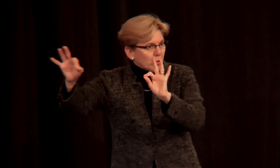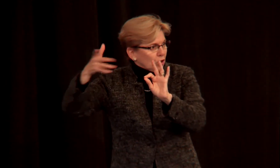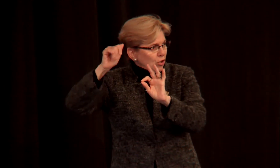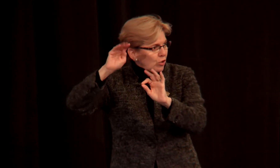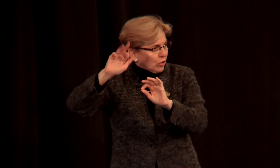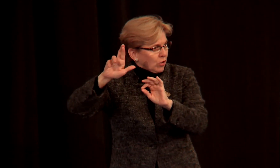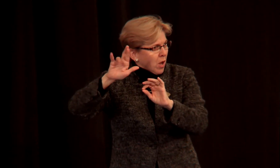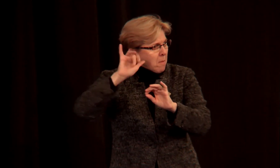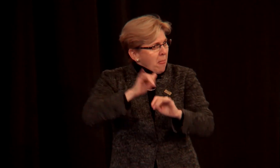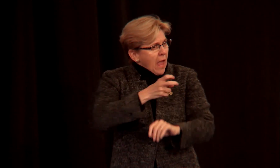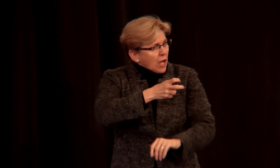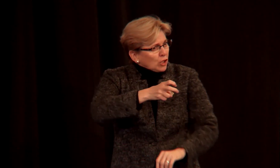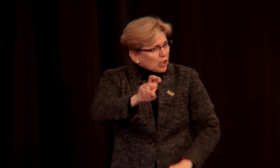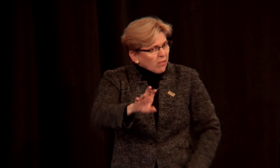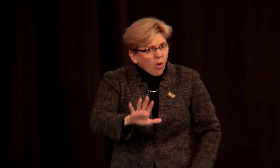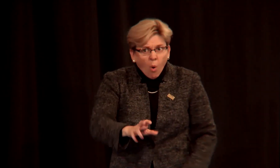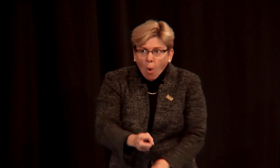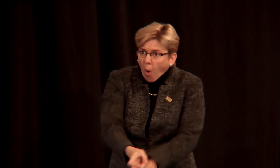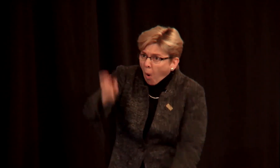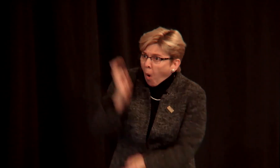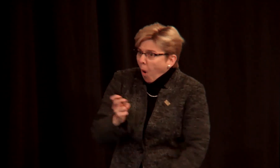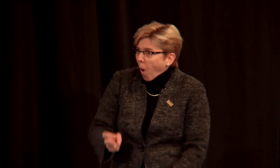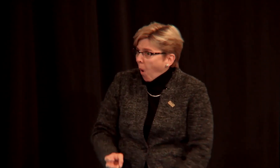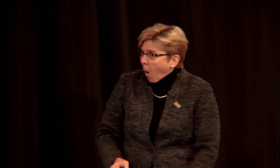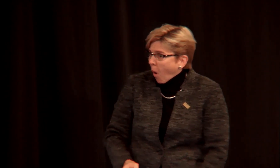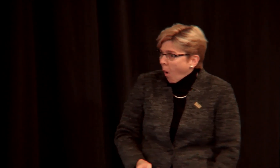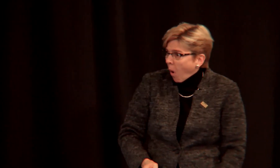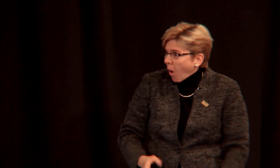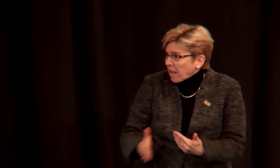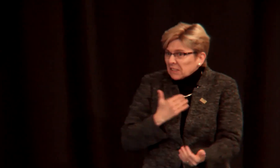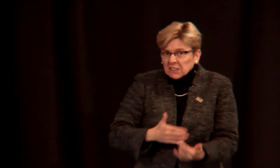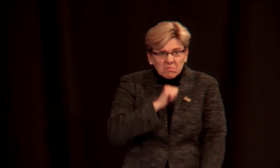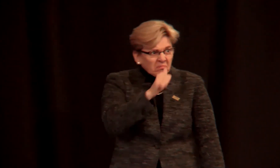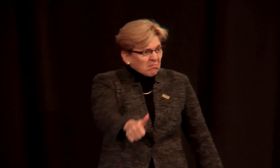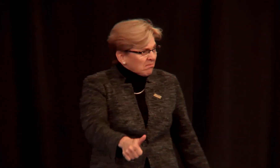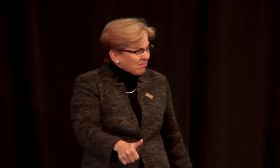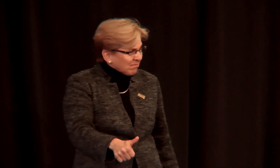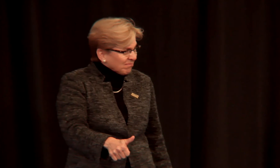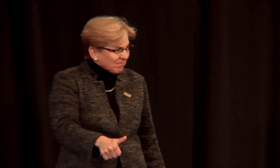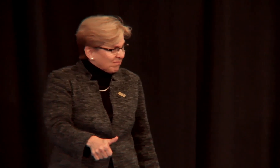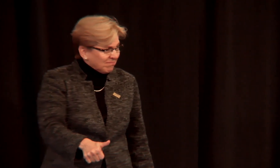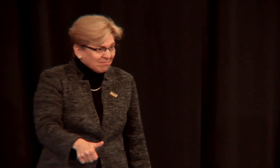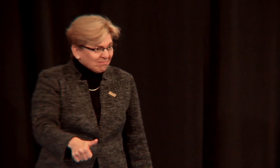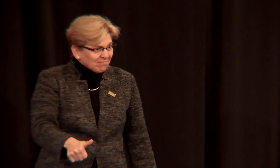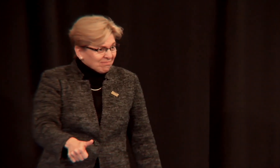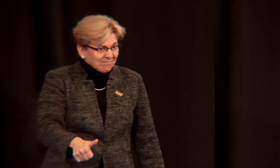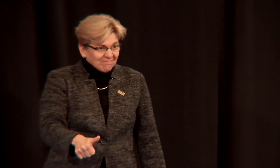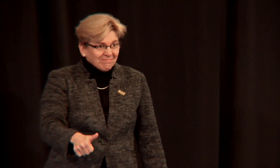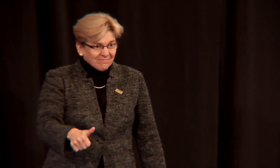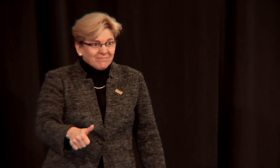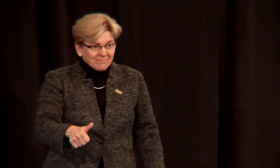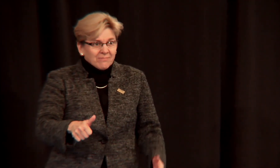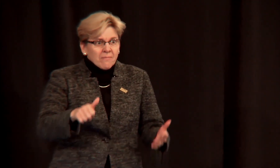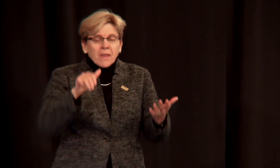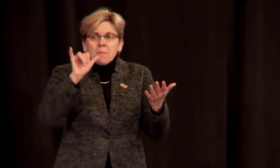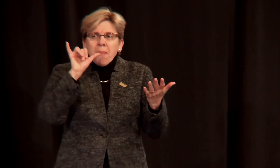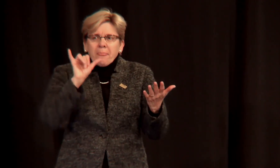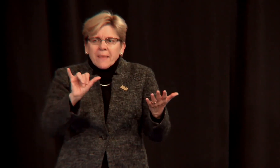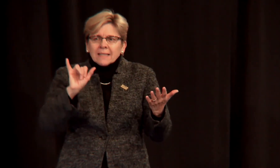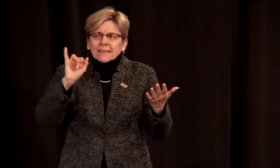putting grammar together and it's hard. Oh, I know it's not easy. I know.